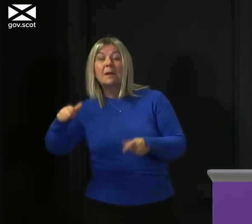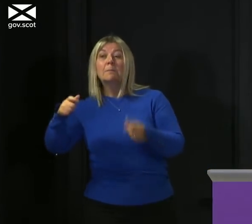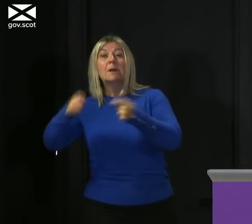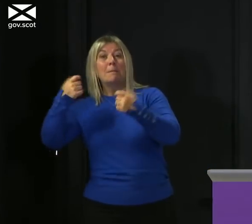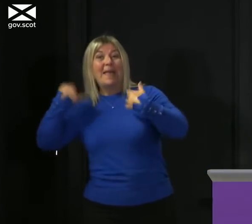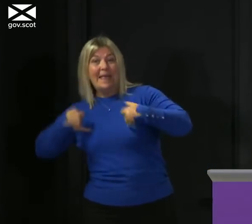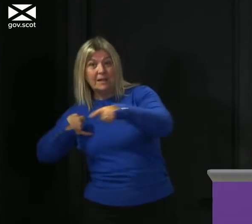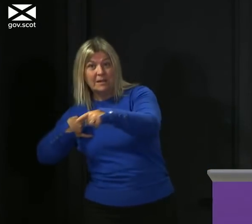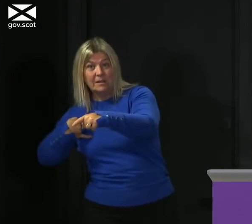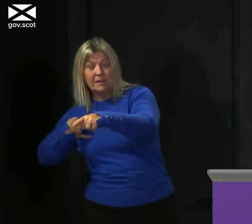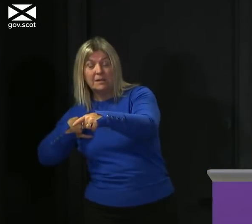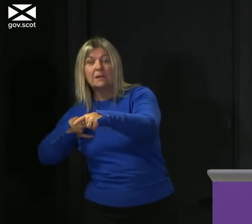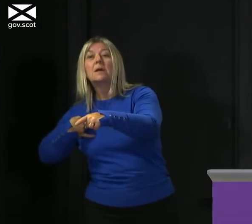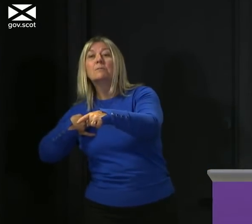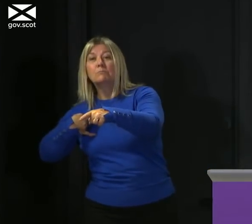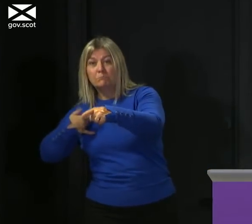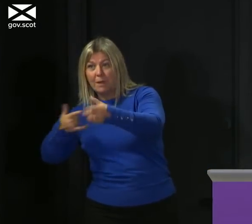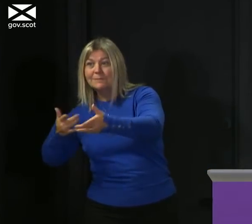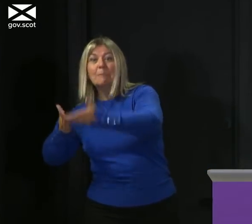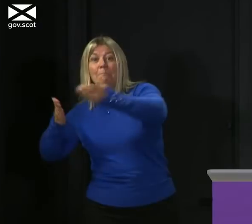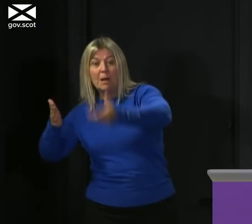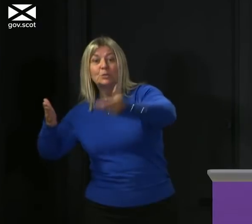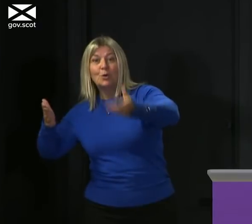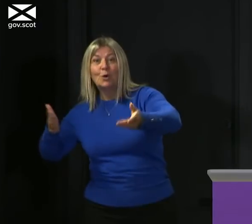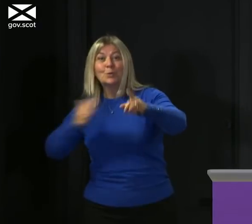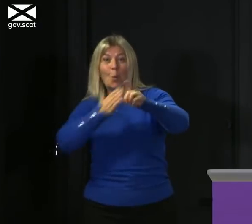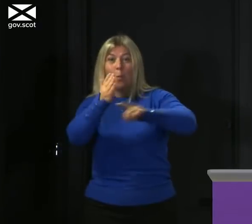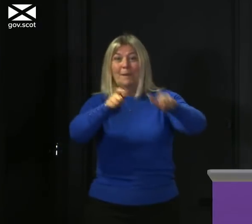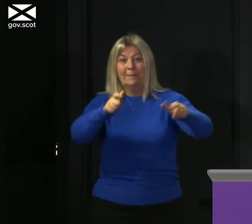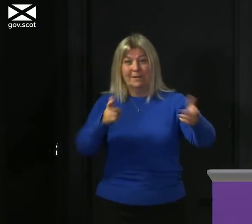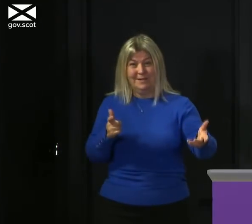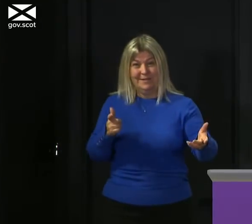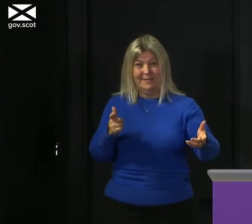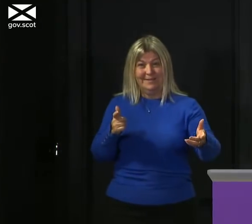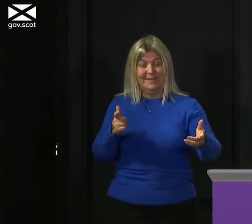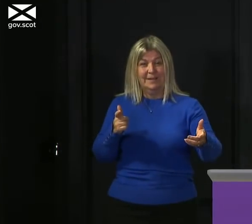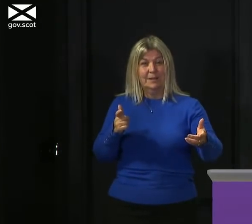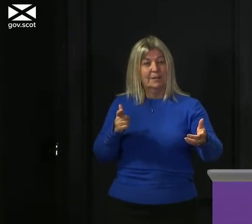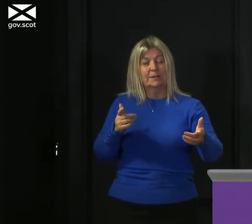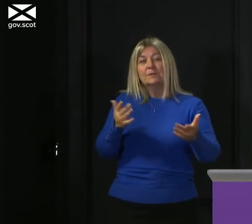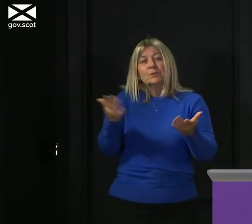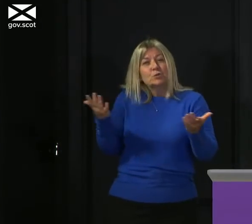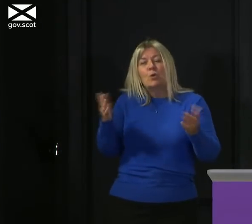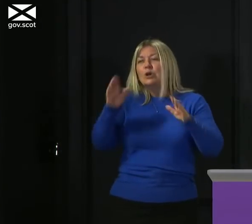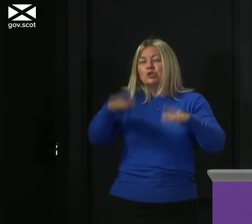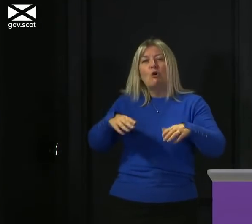people who can get sick and die as well. So none of us should feel that this is not about us or